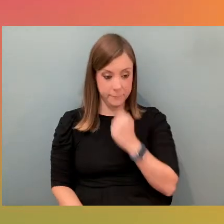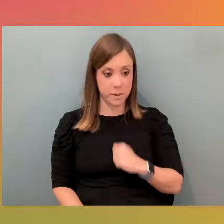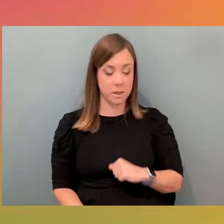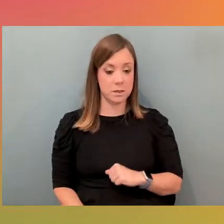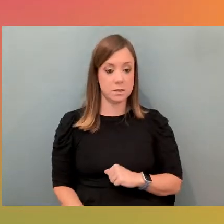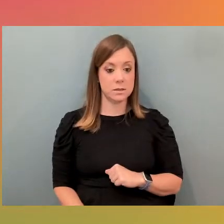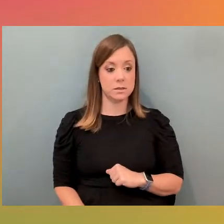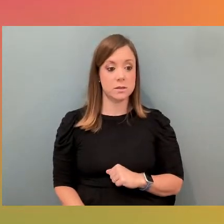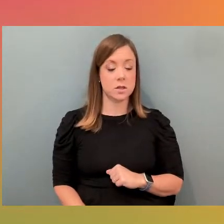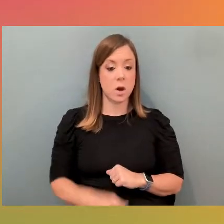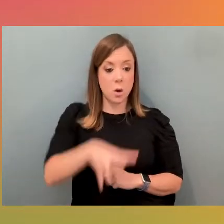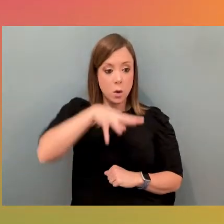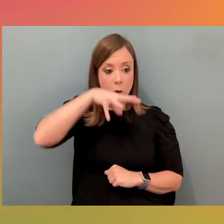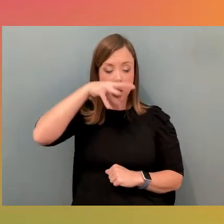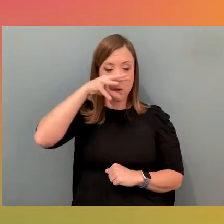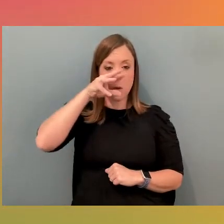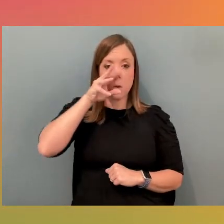OUR PRACTICE WITH A SOUND OF